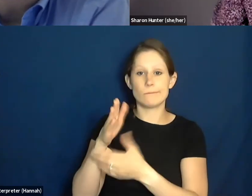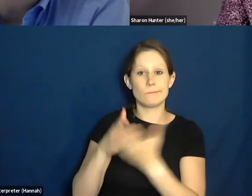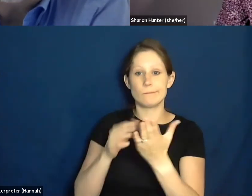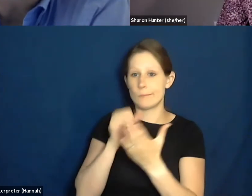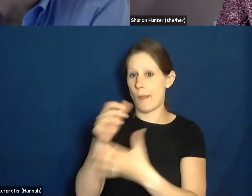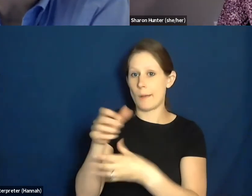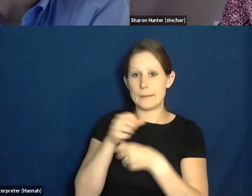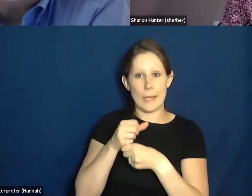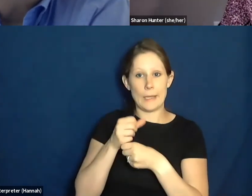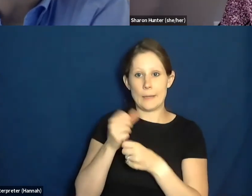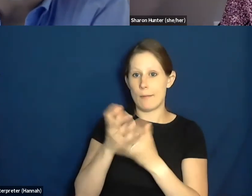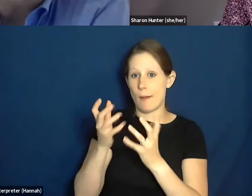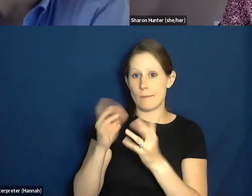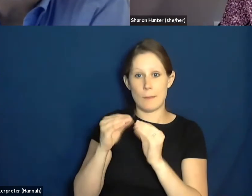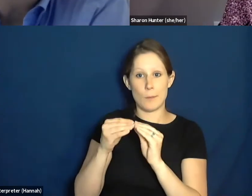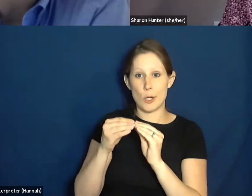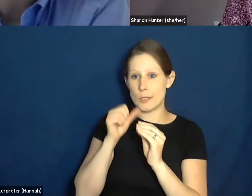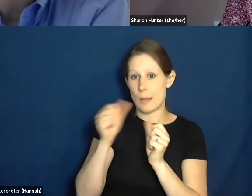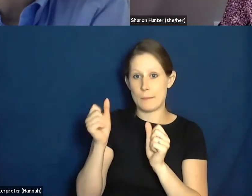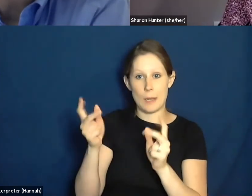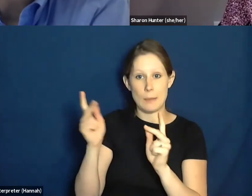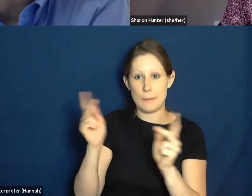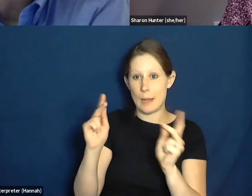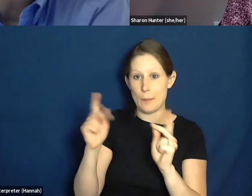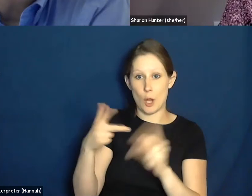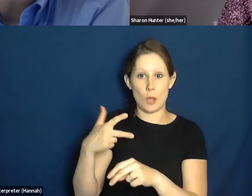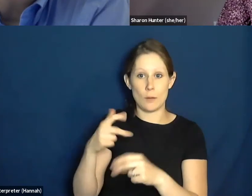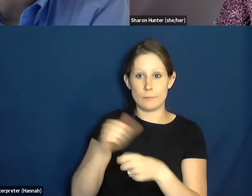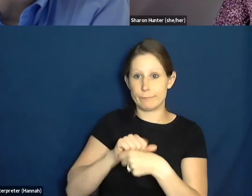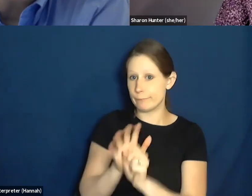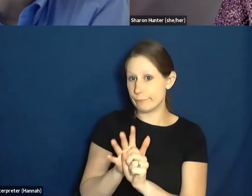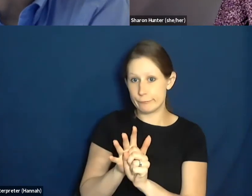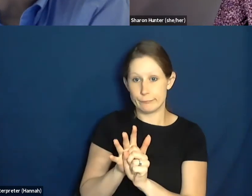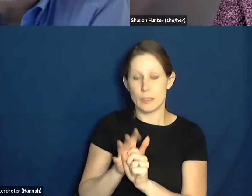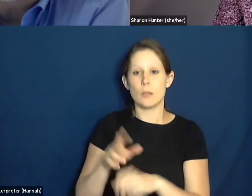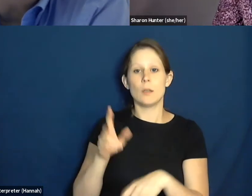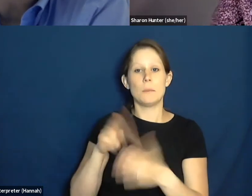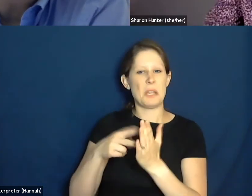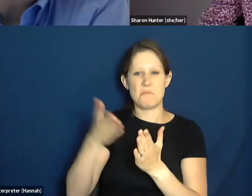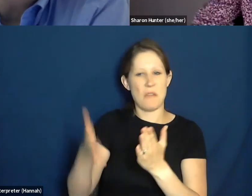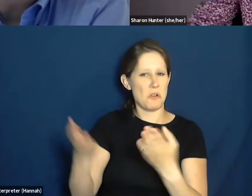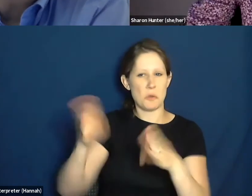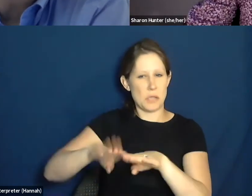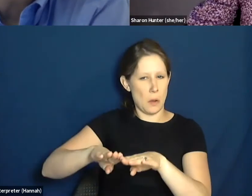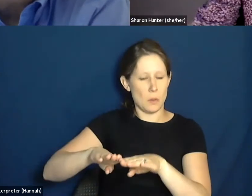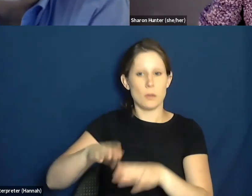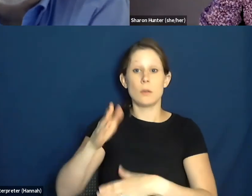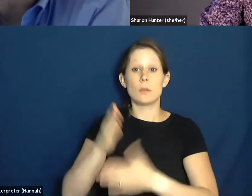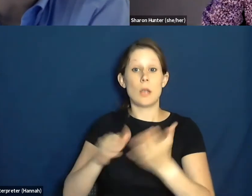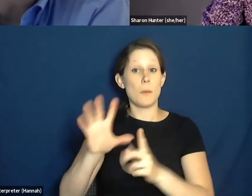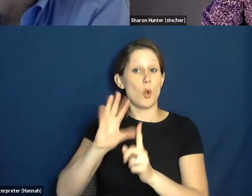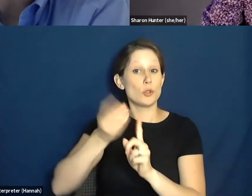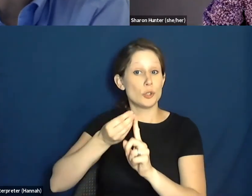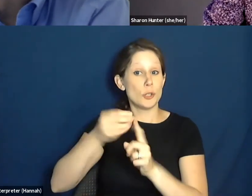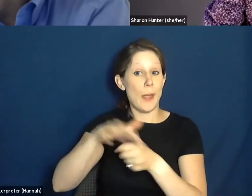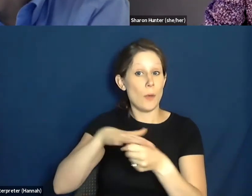huge numbers, so they never really closed down. Areas not inclined to mask in parts of the state,